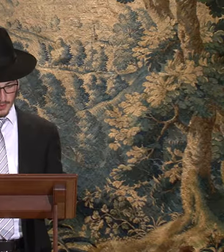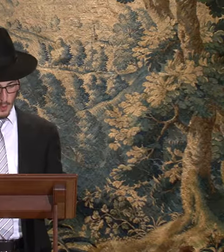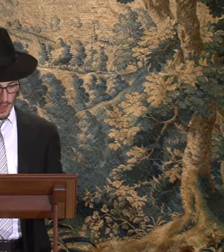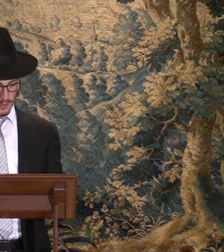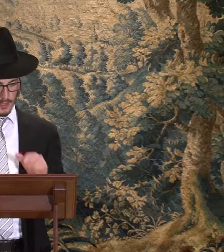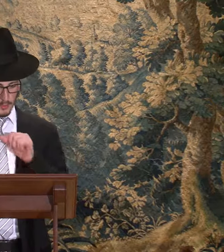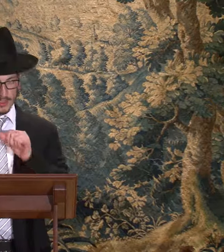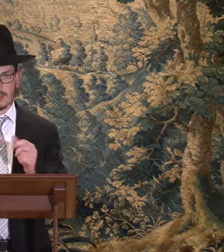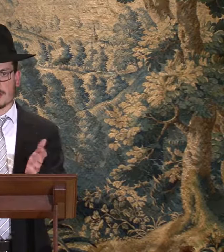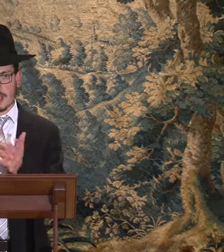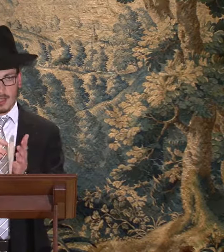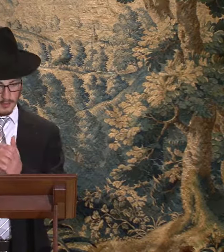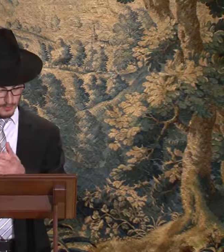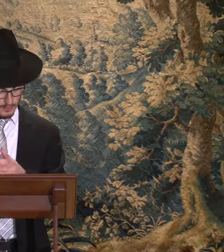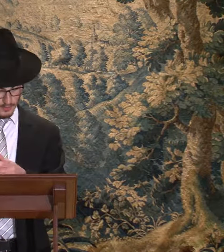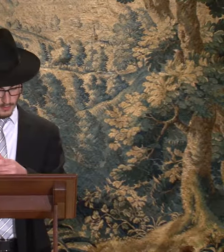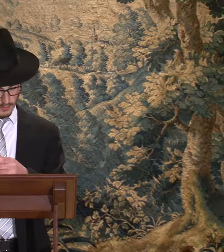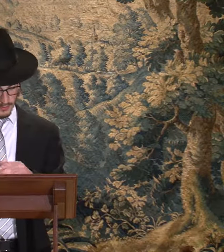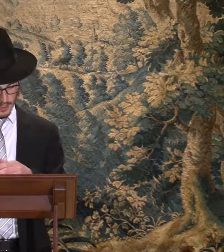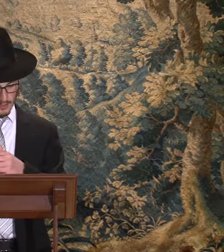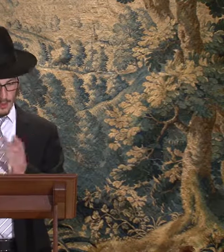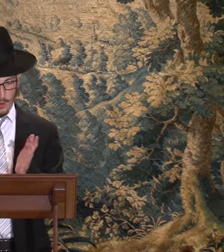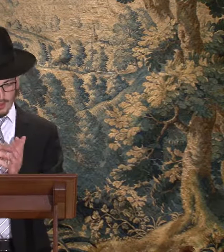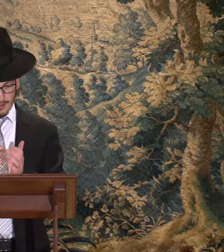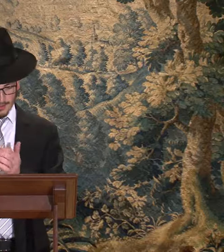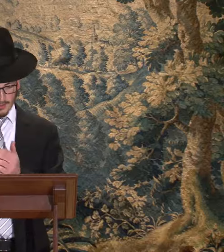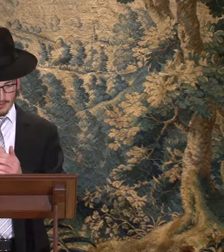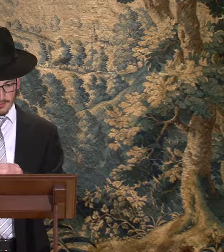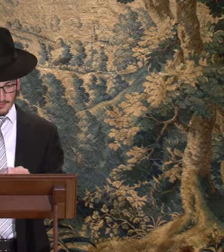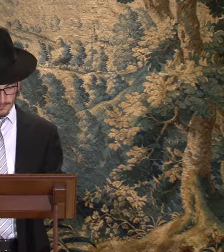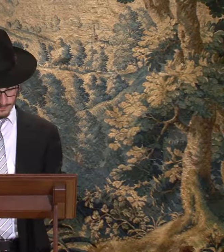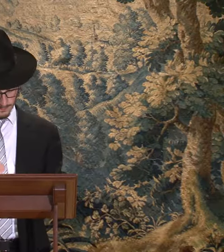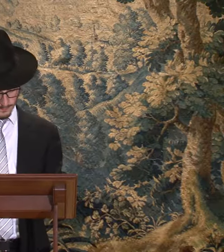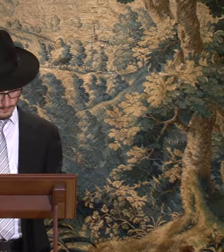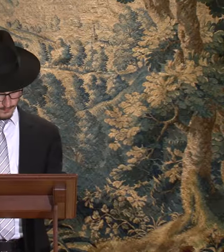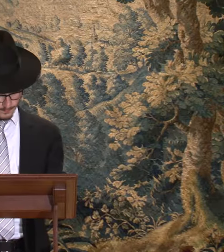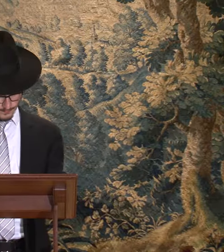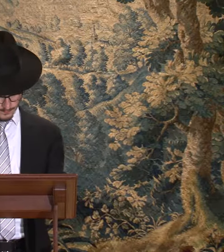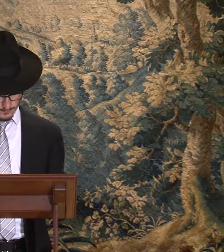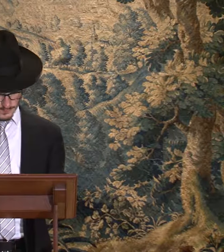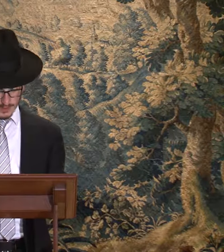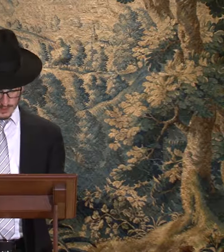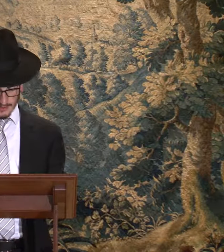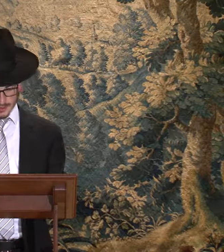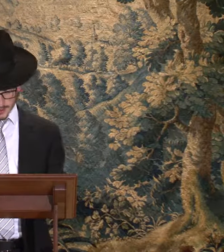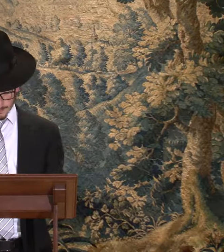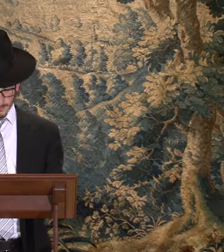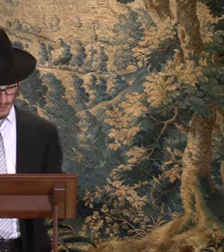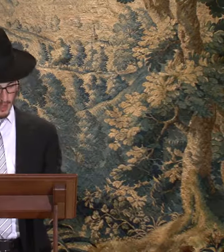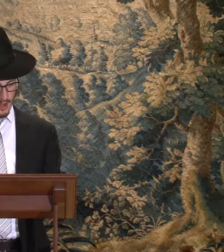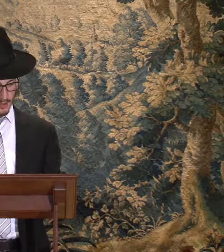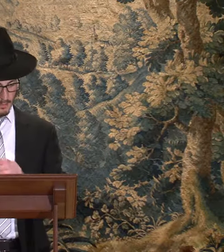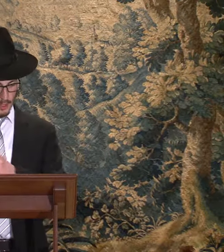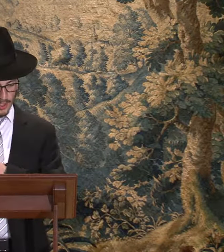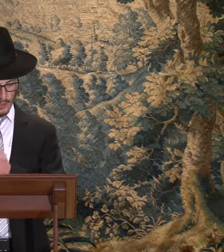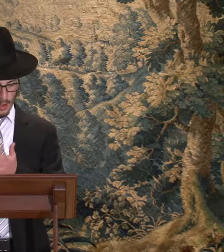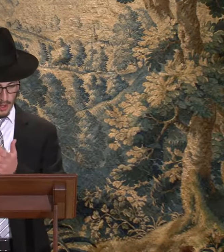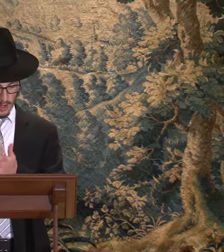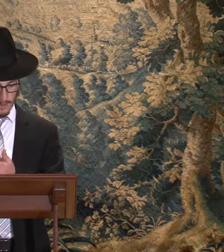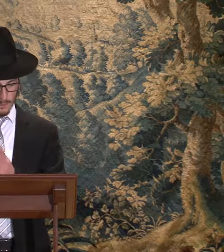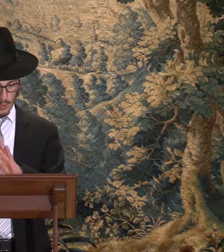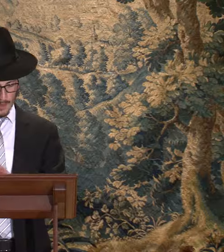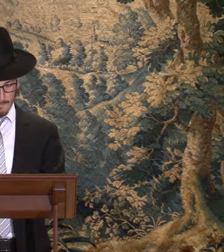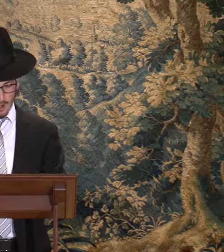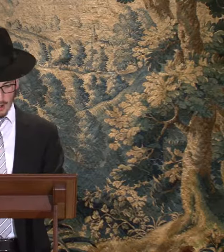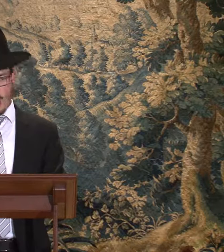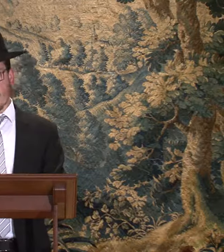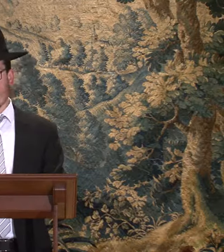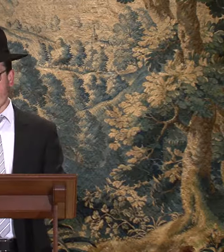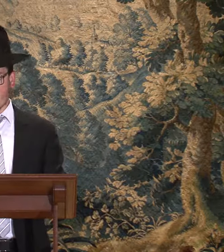where I continued my learning my studies at Kollel Maase Nissim, a morning kollel run by